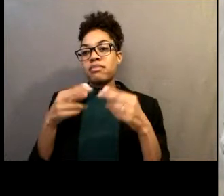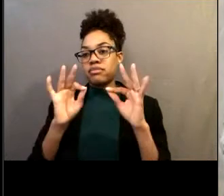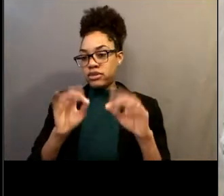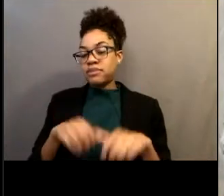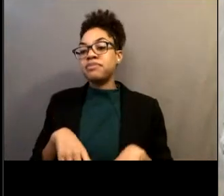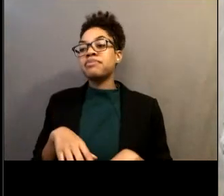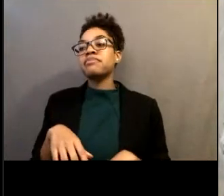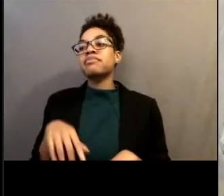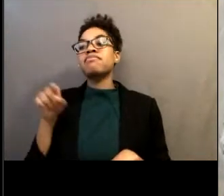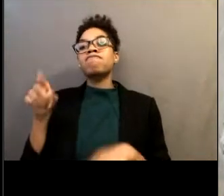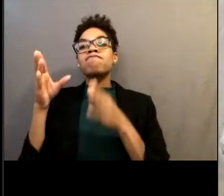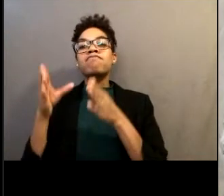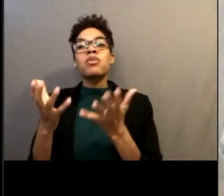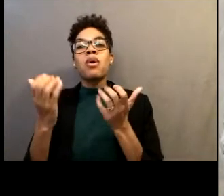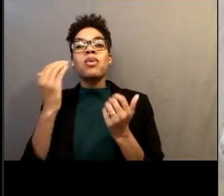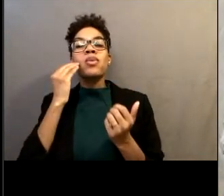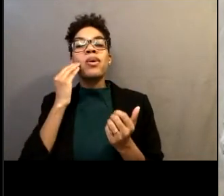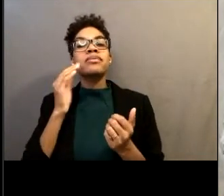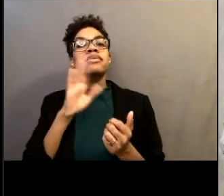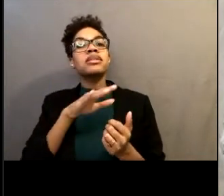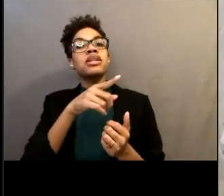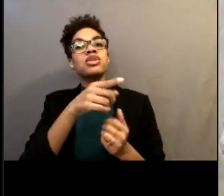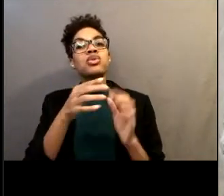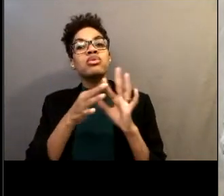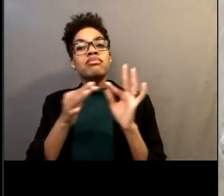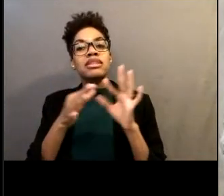did you say why everybody's wearing robes and slippers?